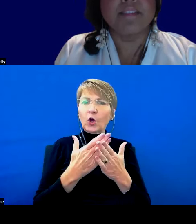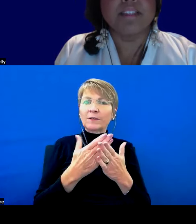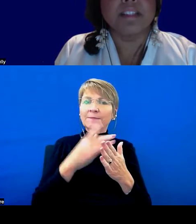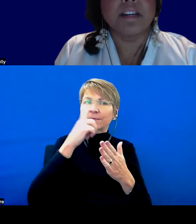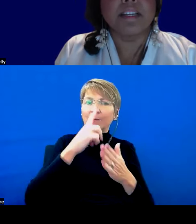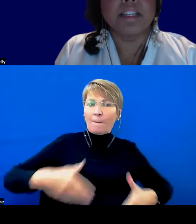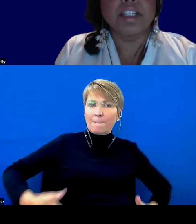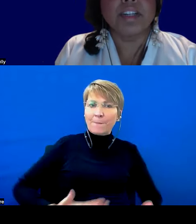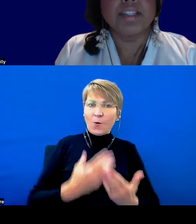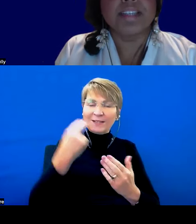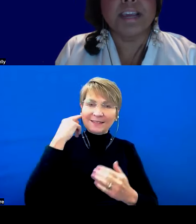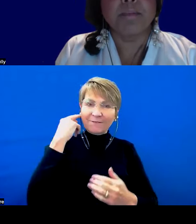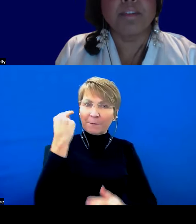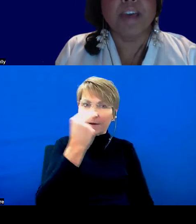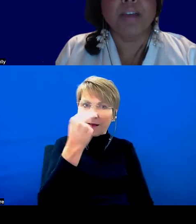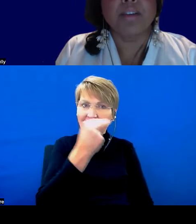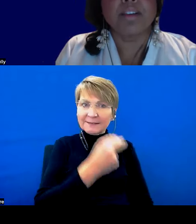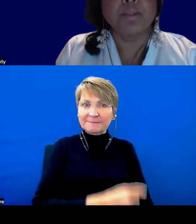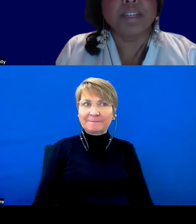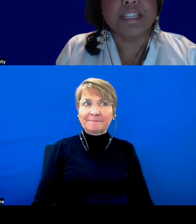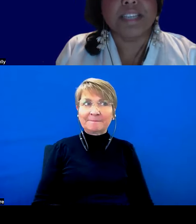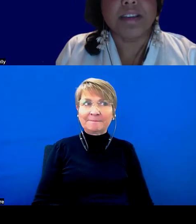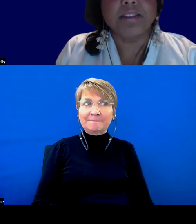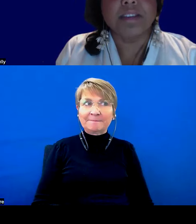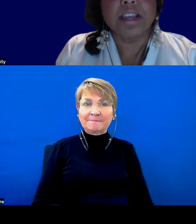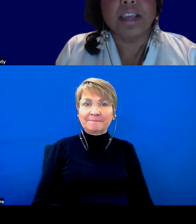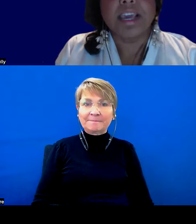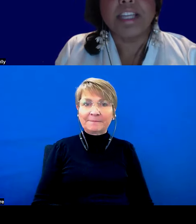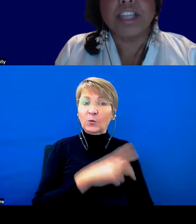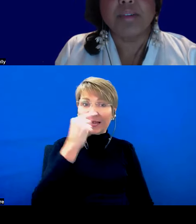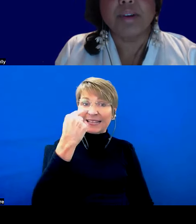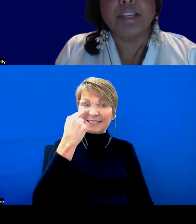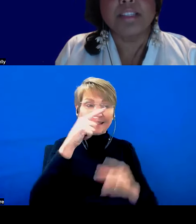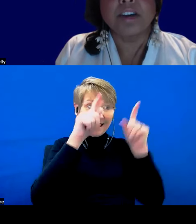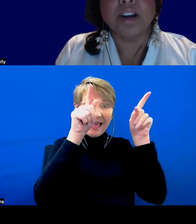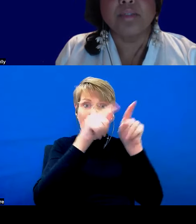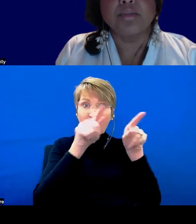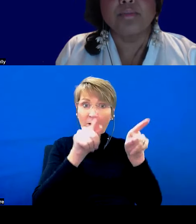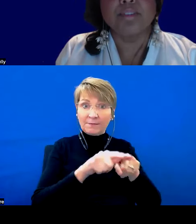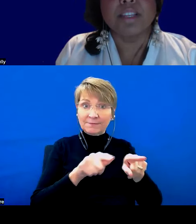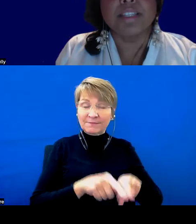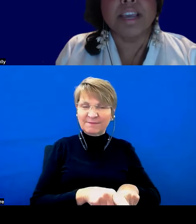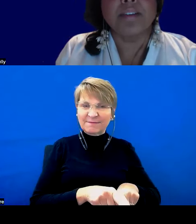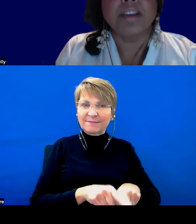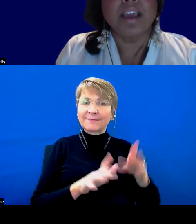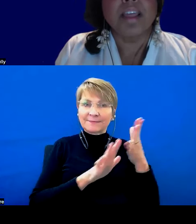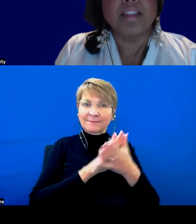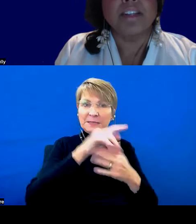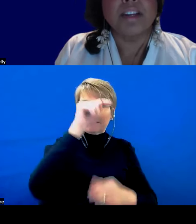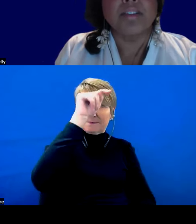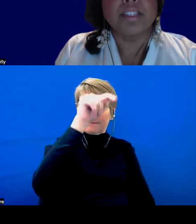this slide shows a table of arrows pointing down. Each arrow is titled moving down the diagnostic -